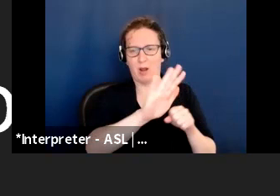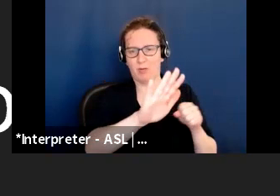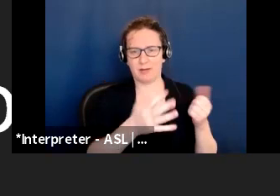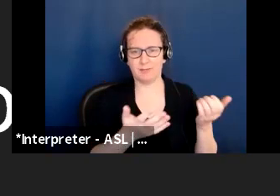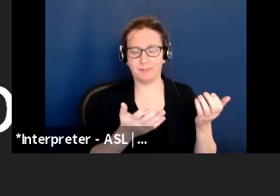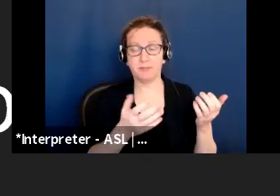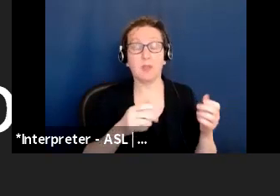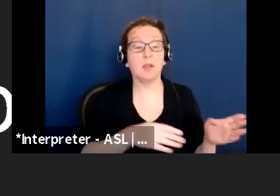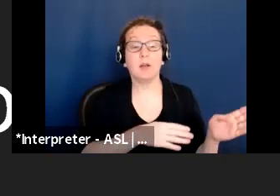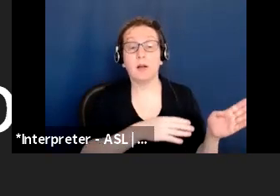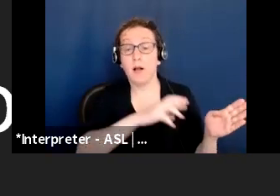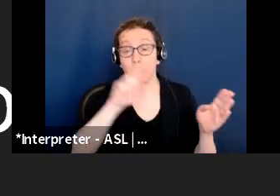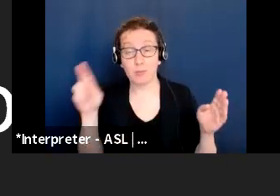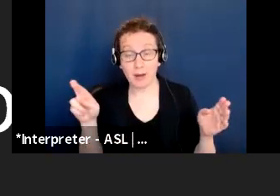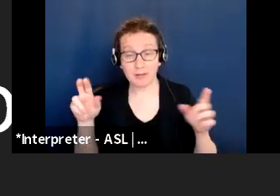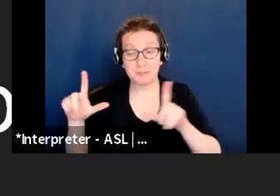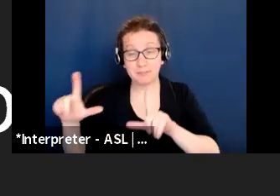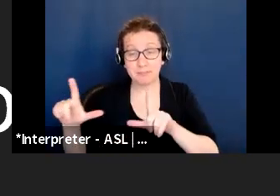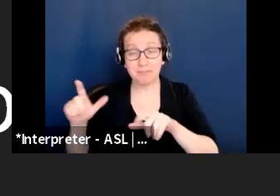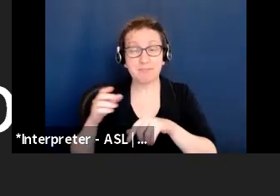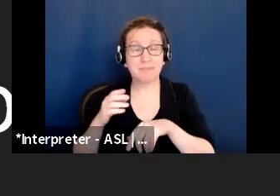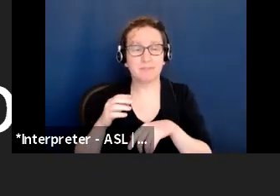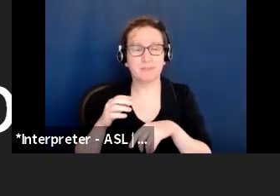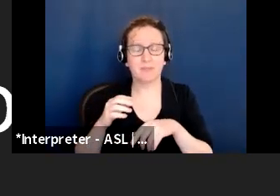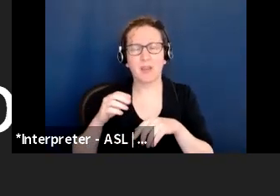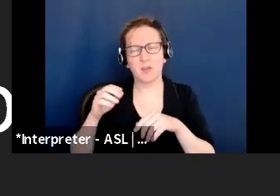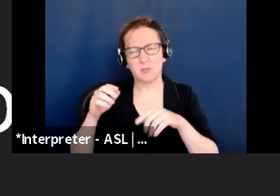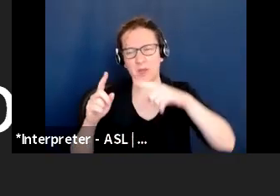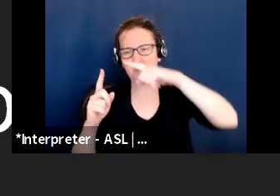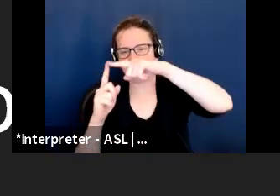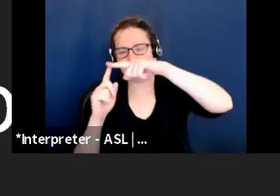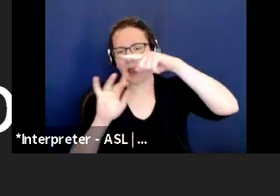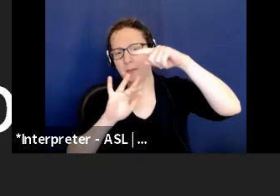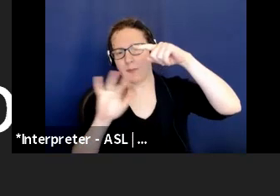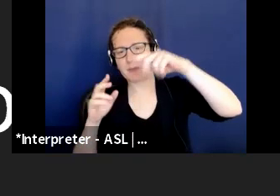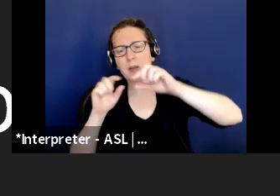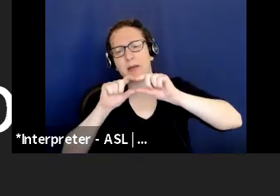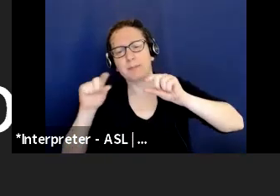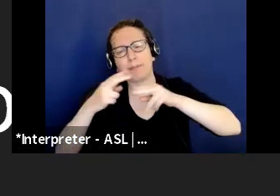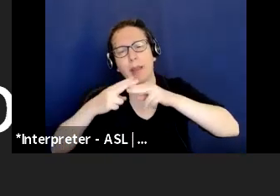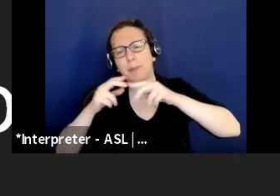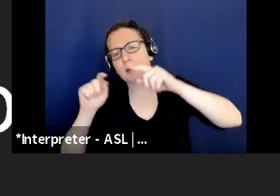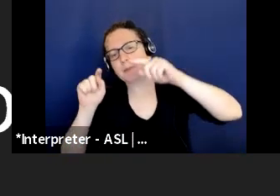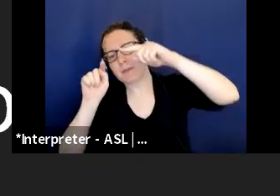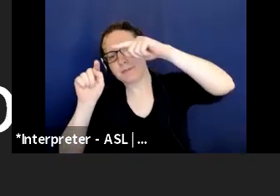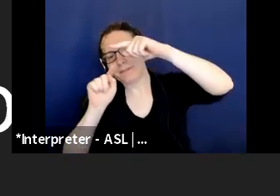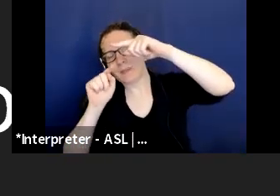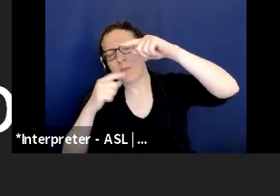the left, an after image, is when you use the hide non-video participants feature and you can only